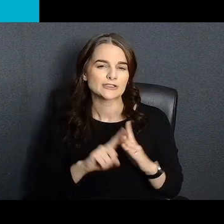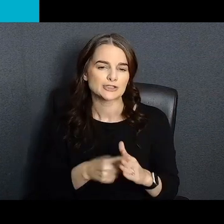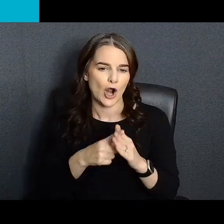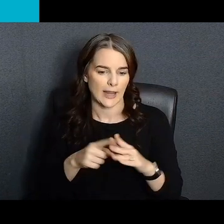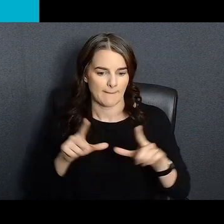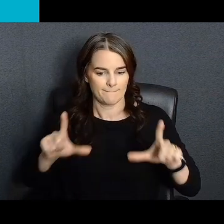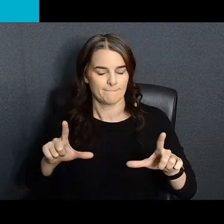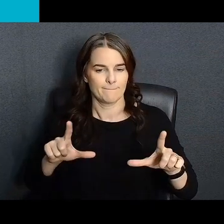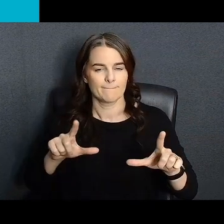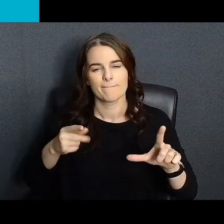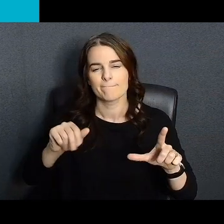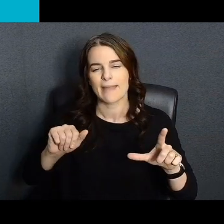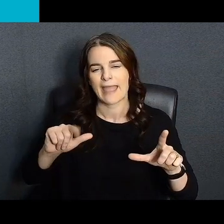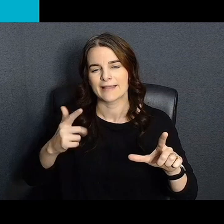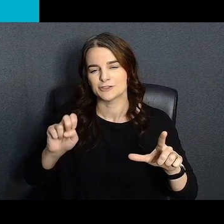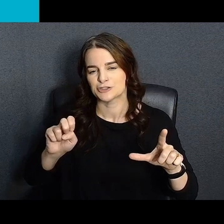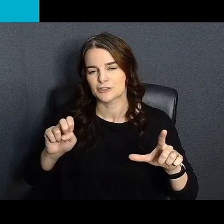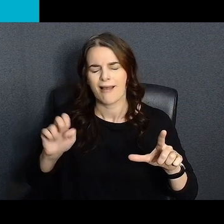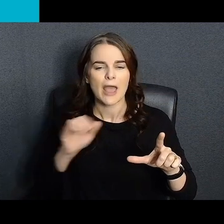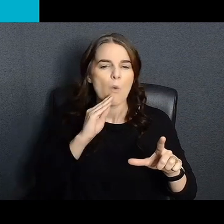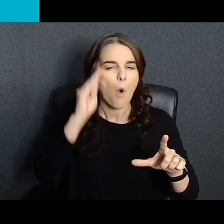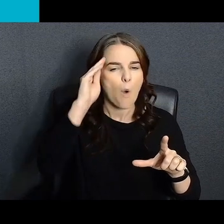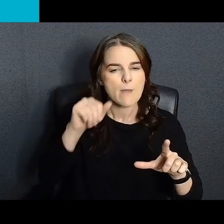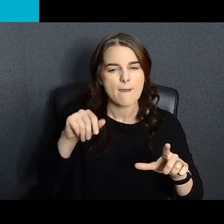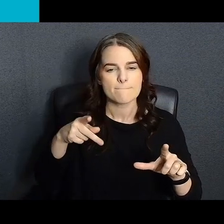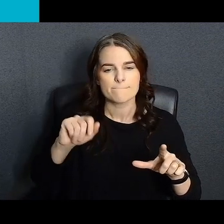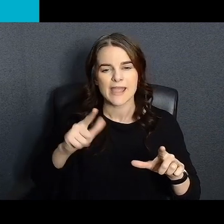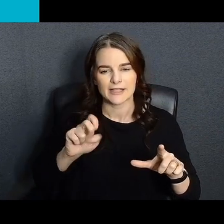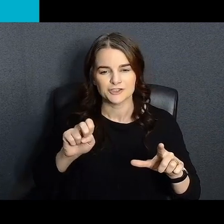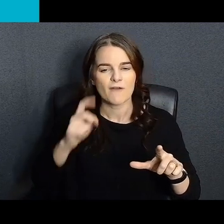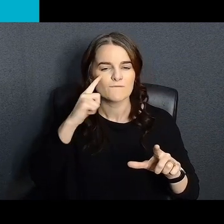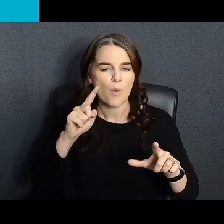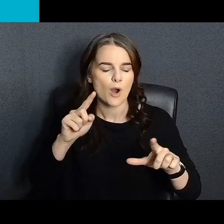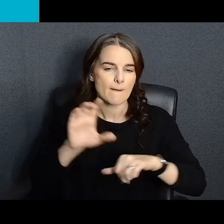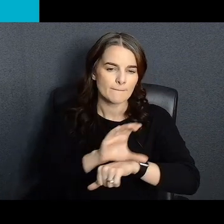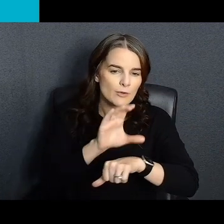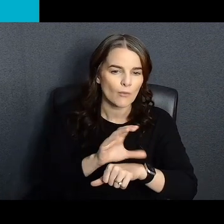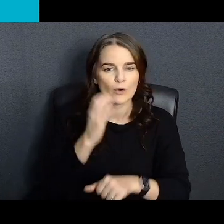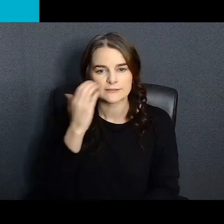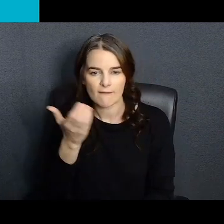So think of that as your home page, like you would on maybe your computer or your cell phone. There's always a starting point.